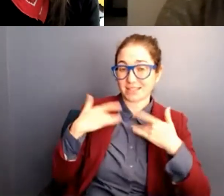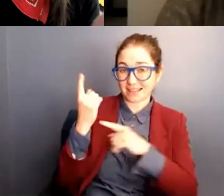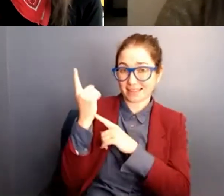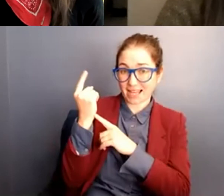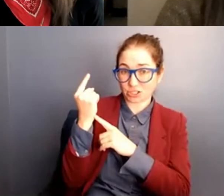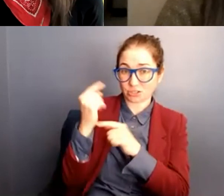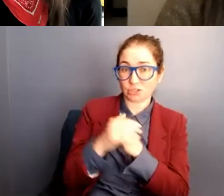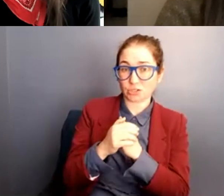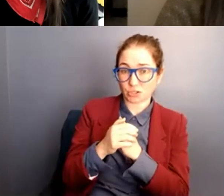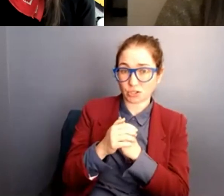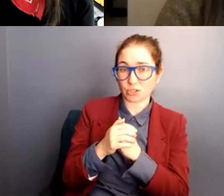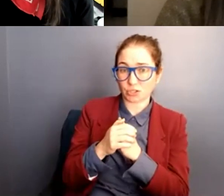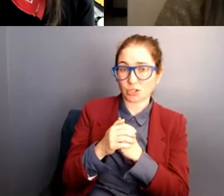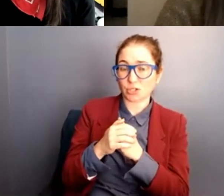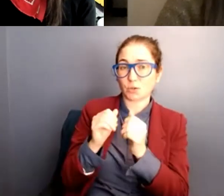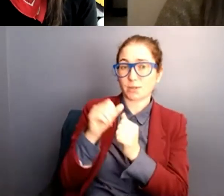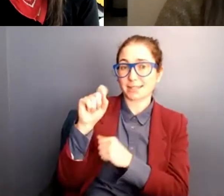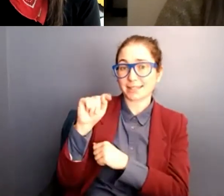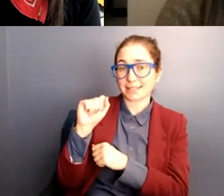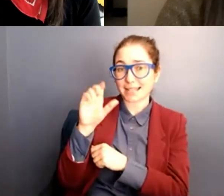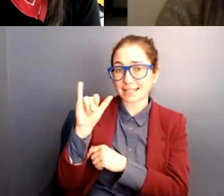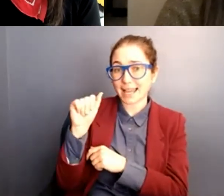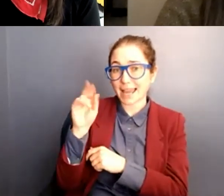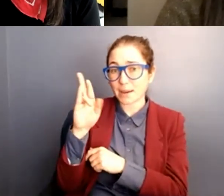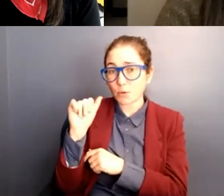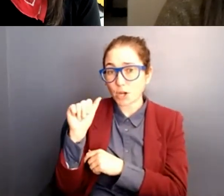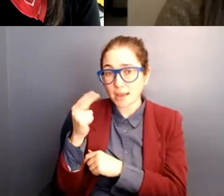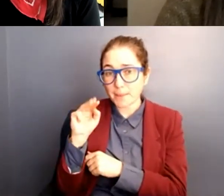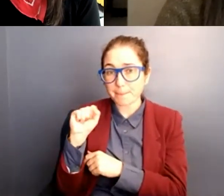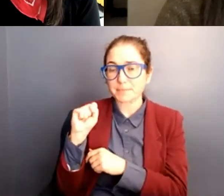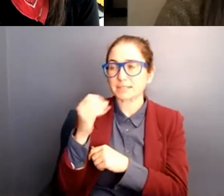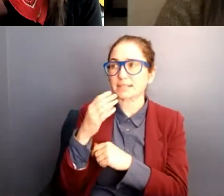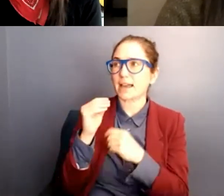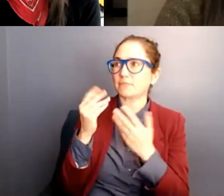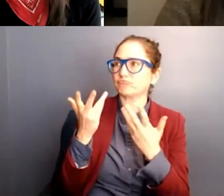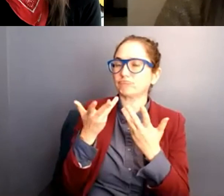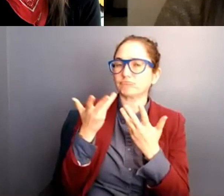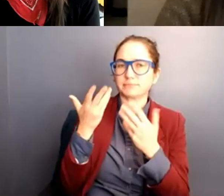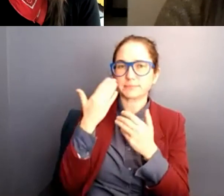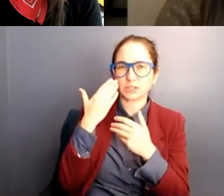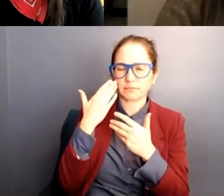And we have several last year between Stacey Abrams and...my mind's